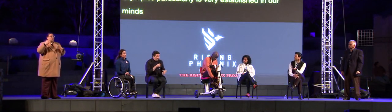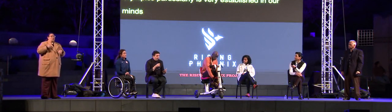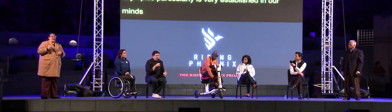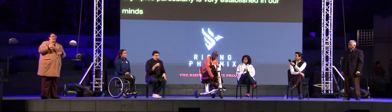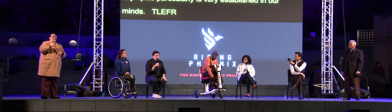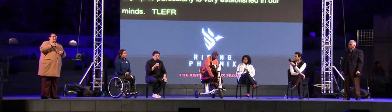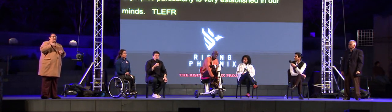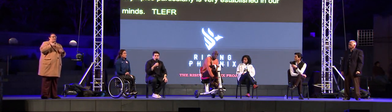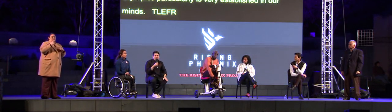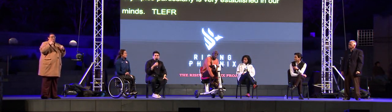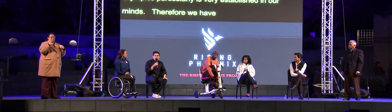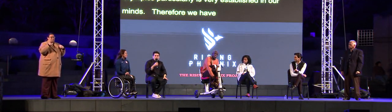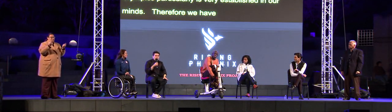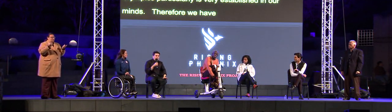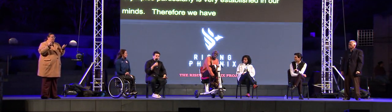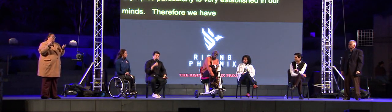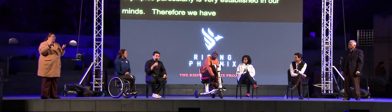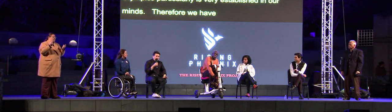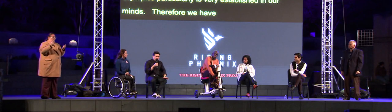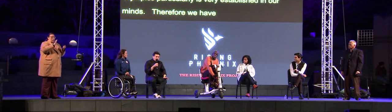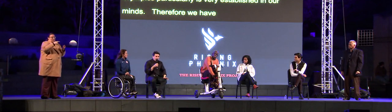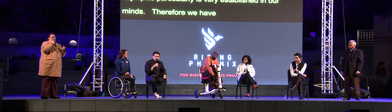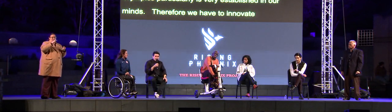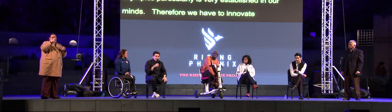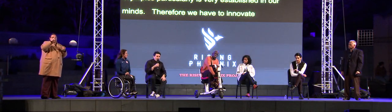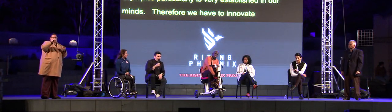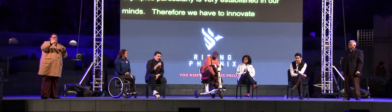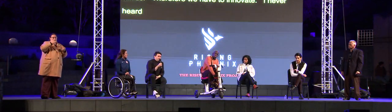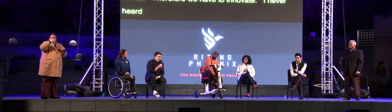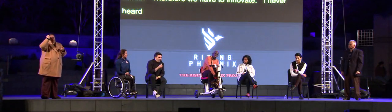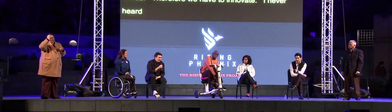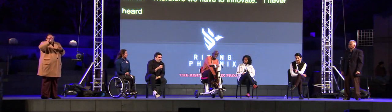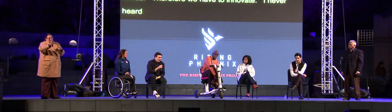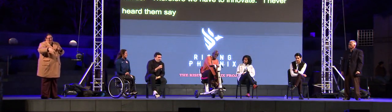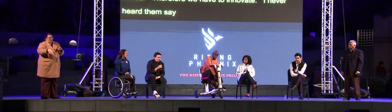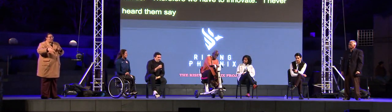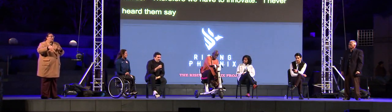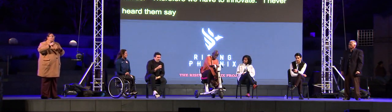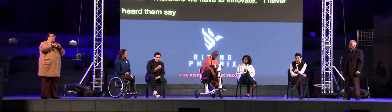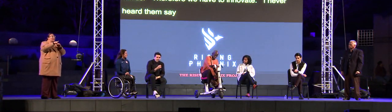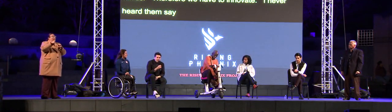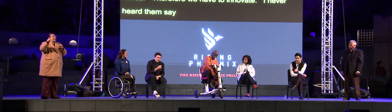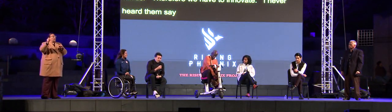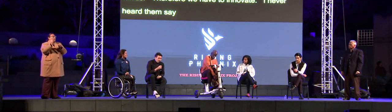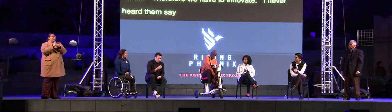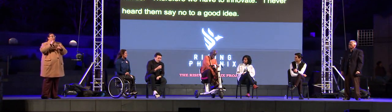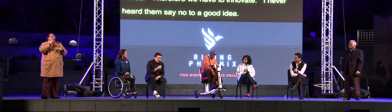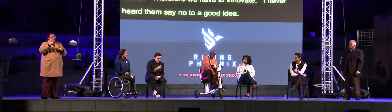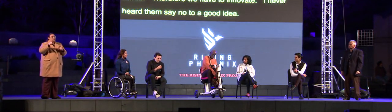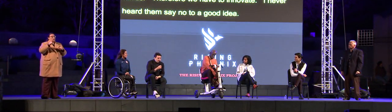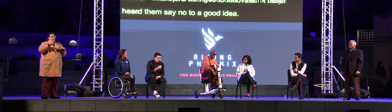I've never actually heard them say no to a good idea. I think that they have to make sure that they do what they need to do,